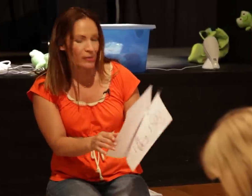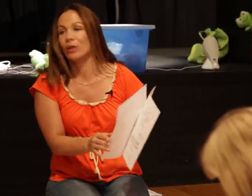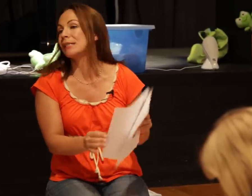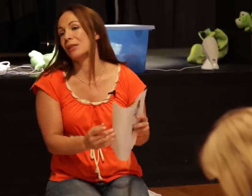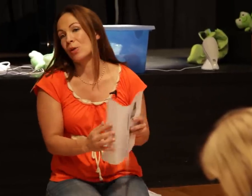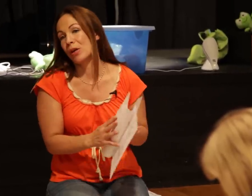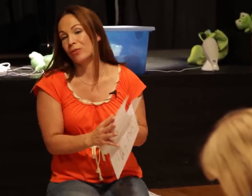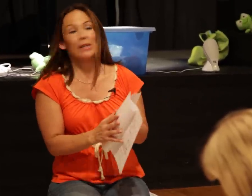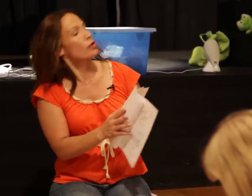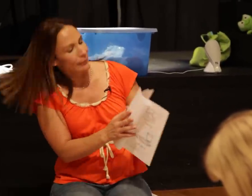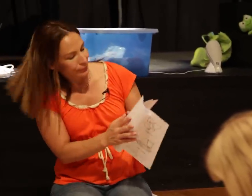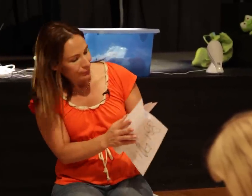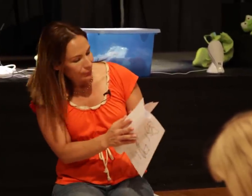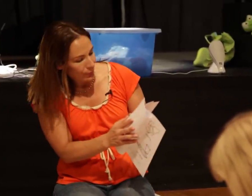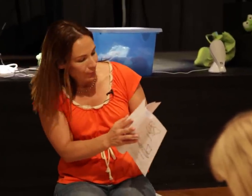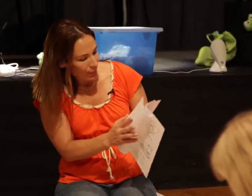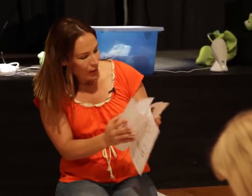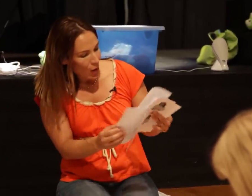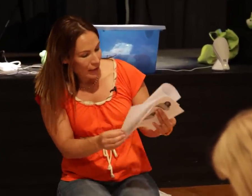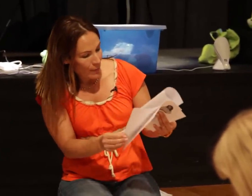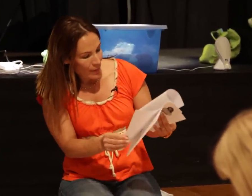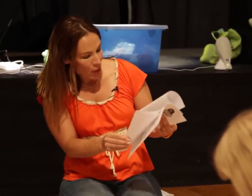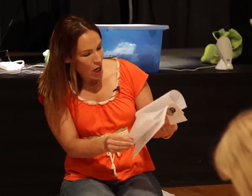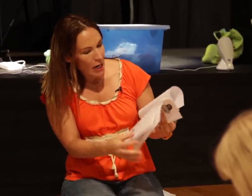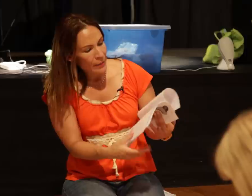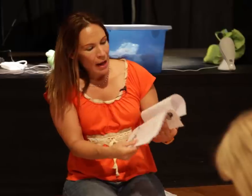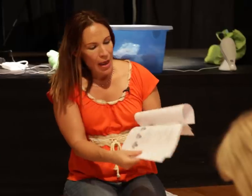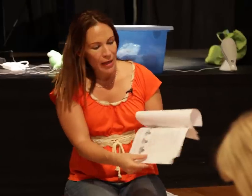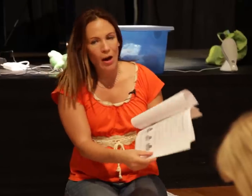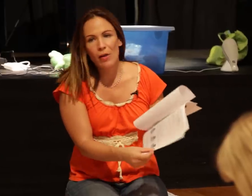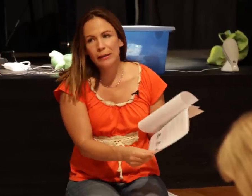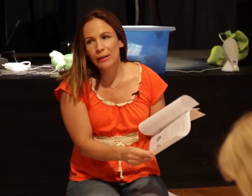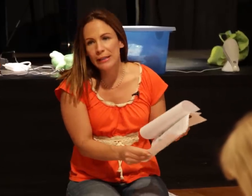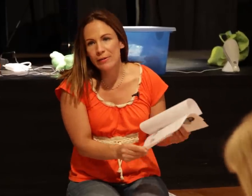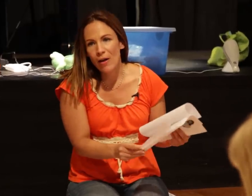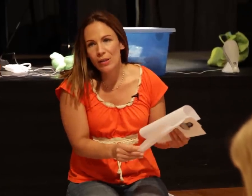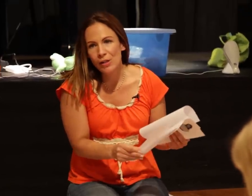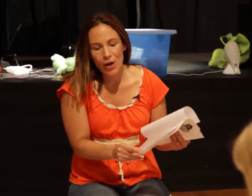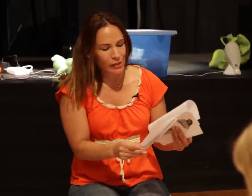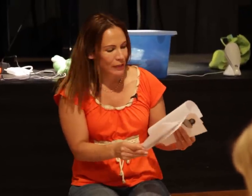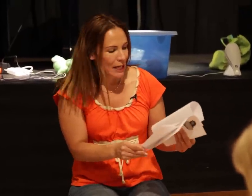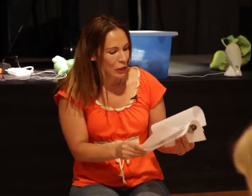so you can stick those on the fridge or keep them in the car. Then all the lyrics of the songs for today too